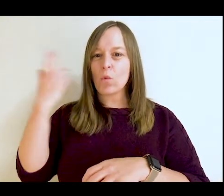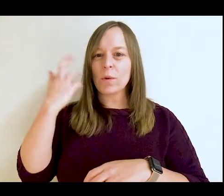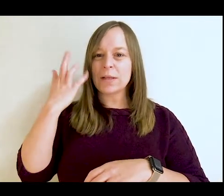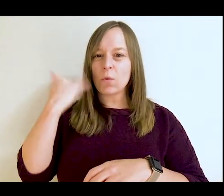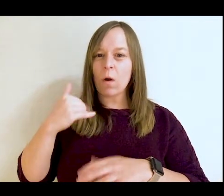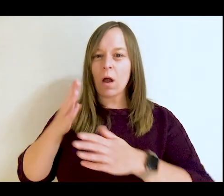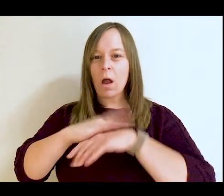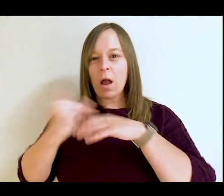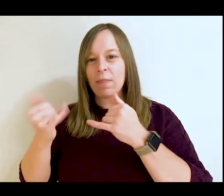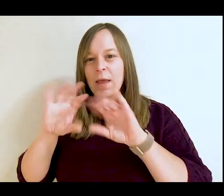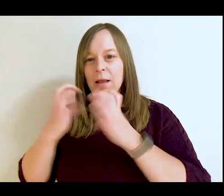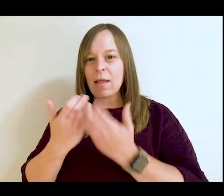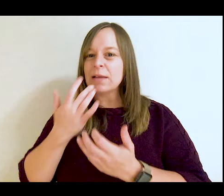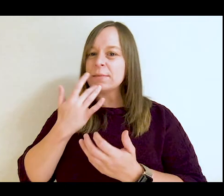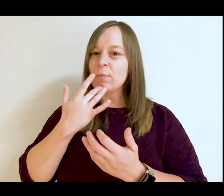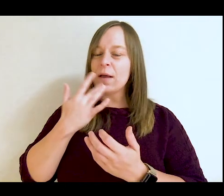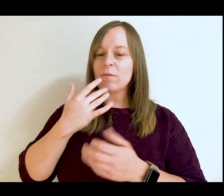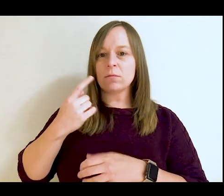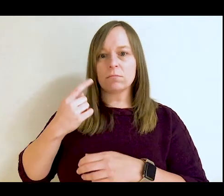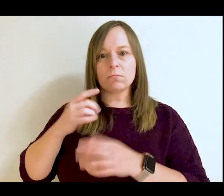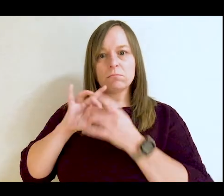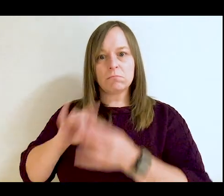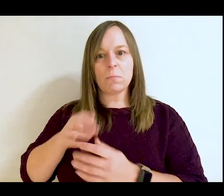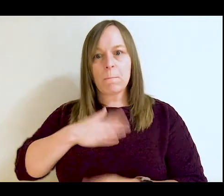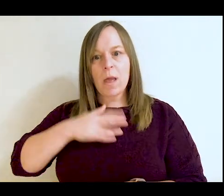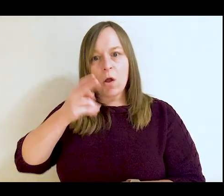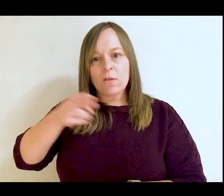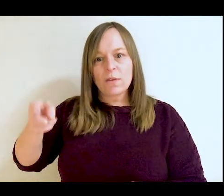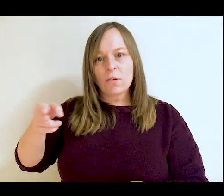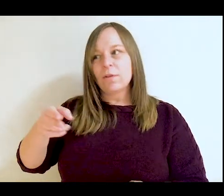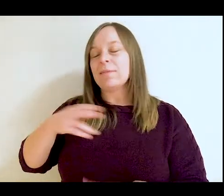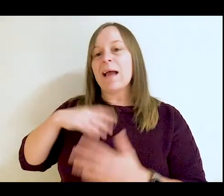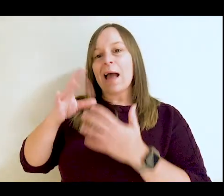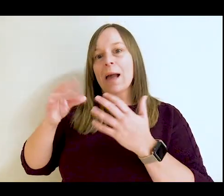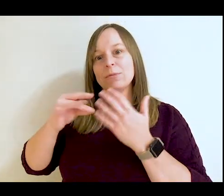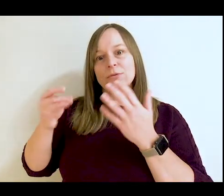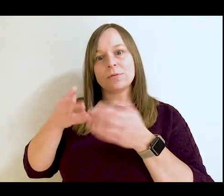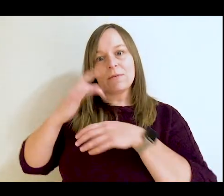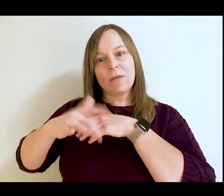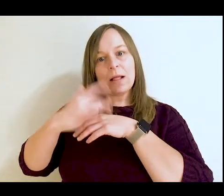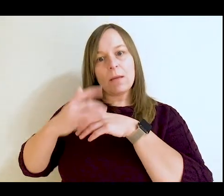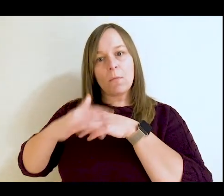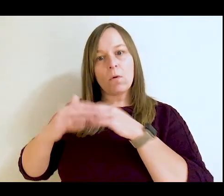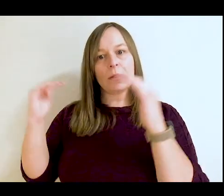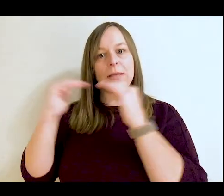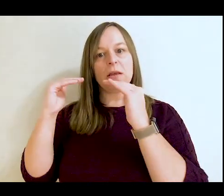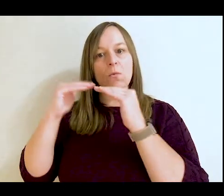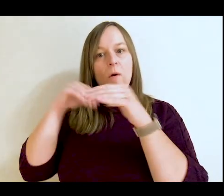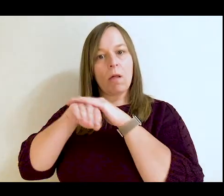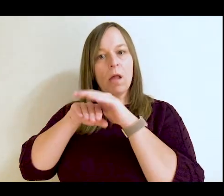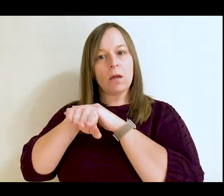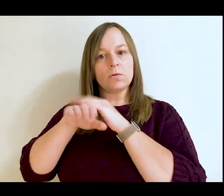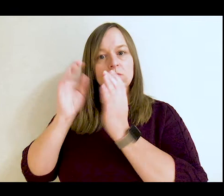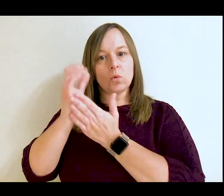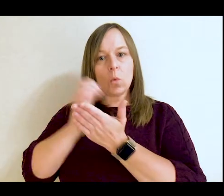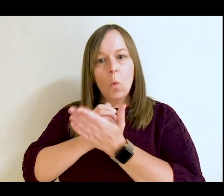reason for online classroom preference is due to your hearing impairment, explaining that if this option is available it gives you equal access to